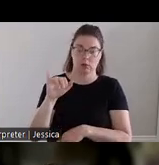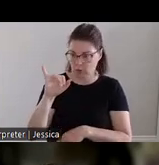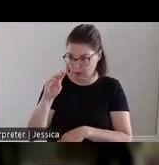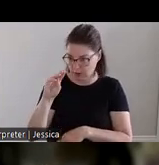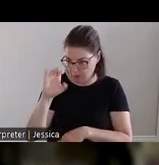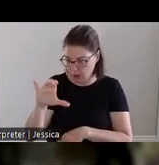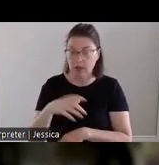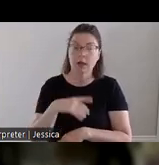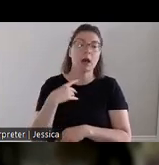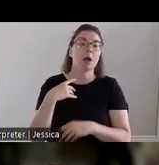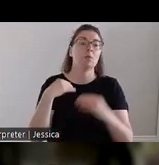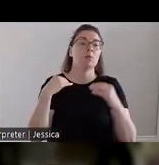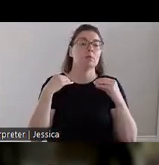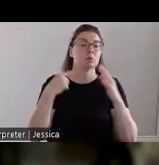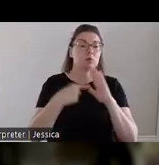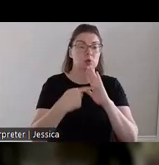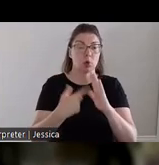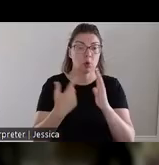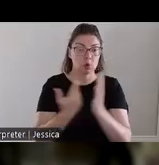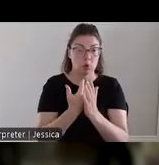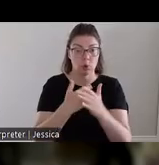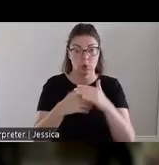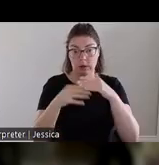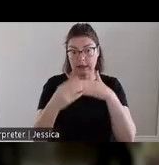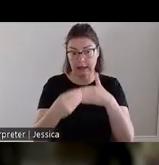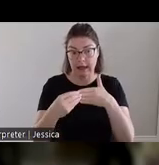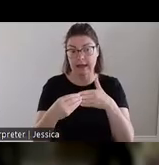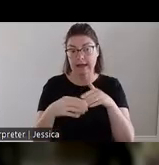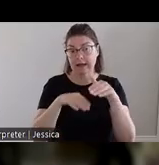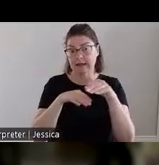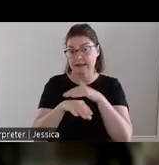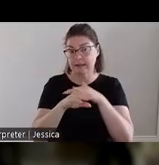new guide that's available called the Accessibility Metadata Guide, which is a guide